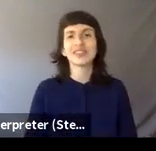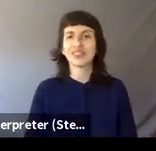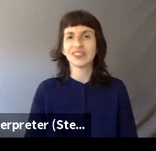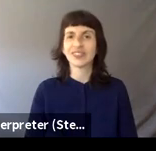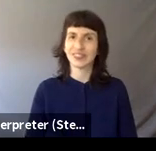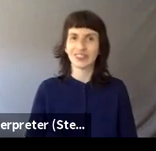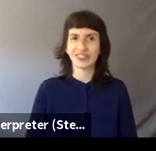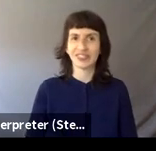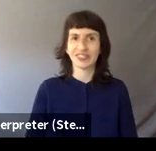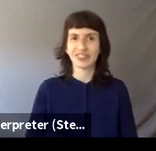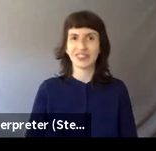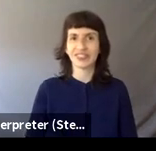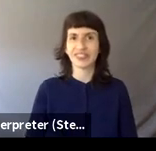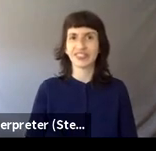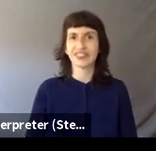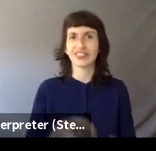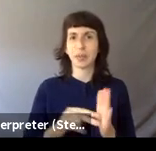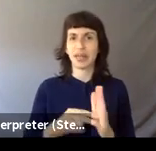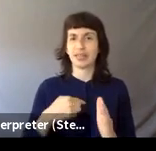Kristina: Welcome, Pete. I'm going to give you co-host privileges.